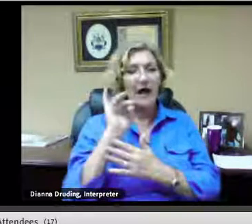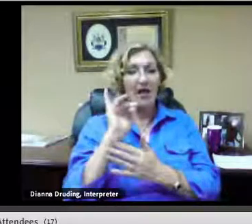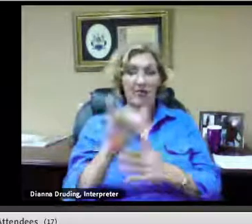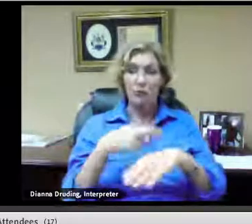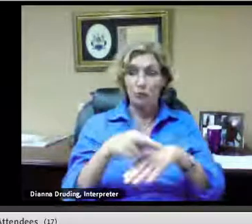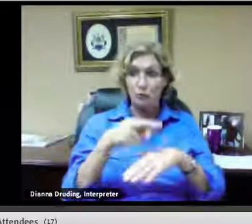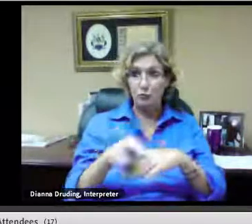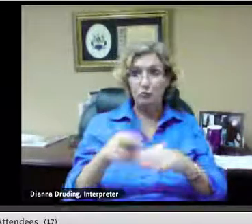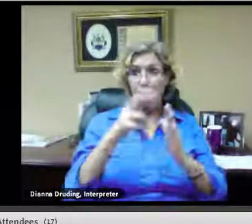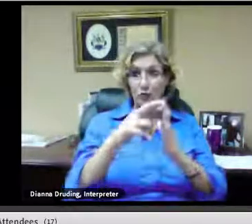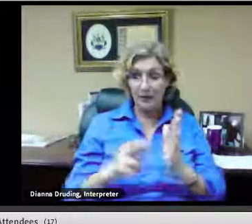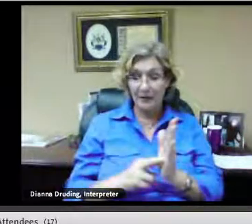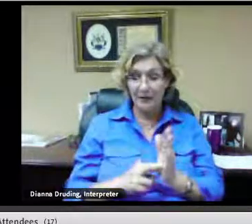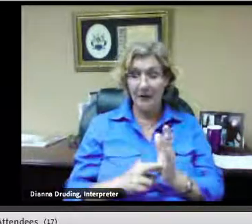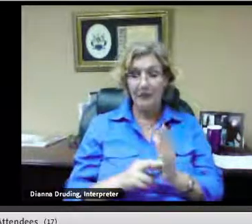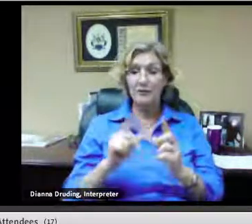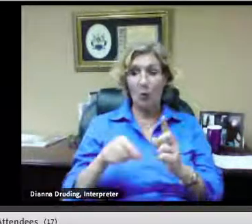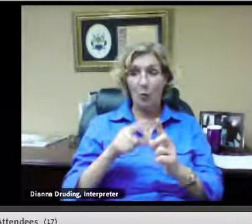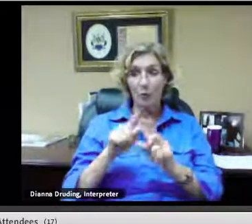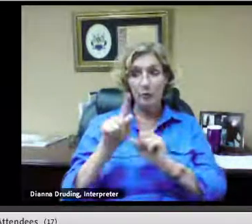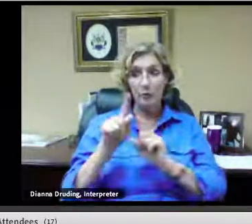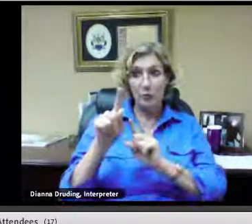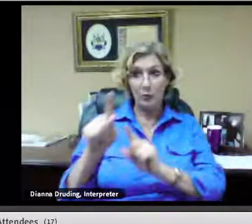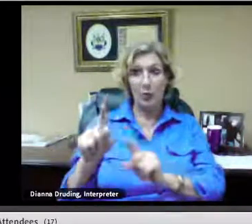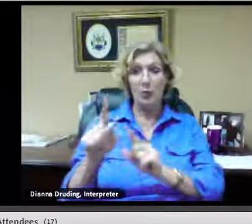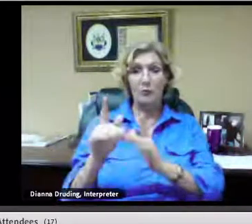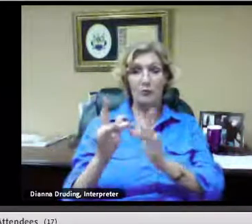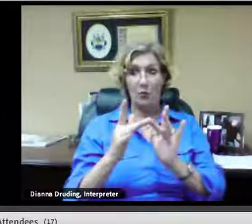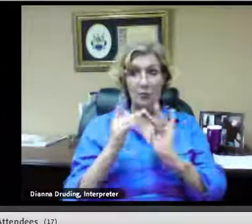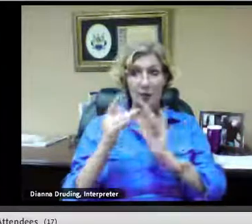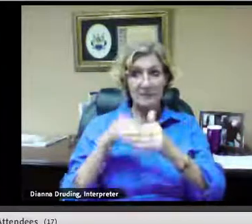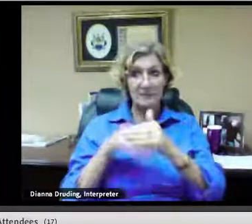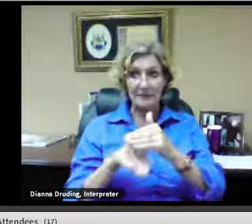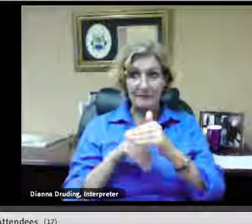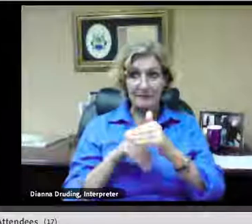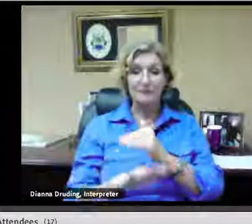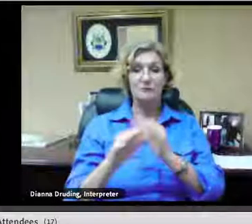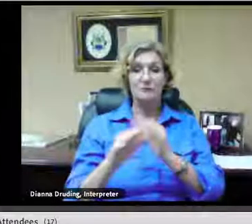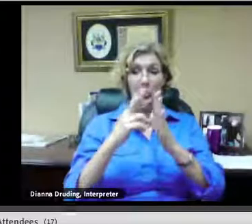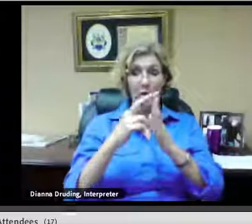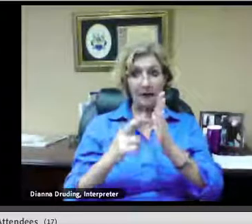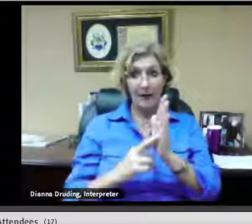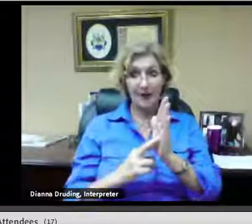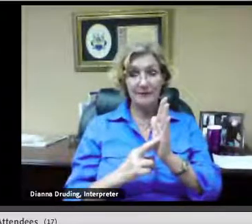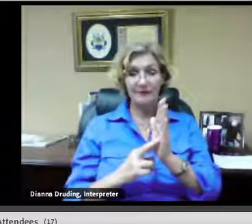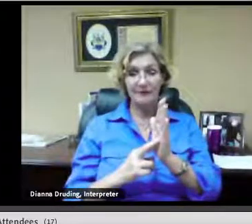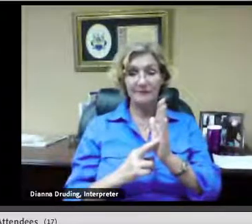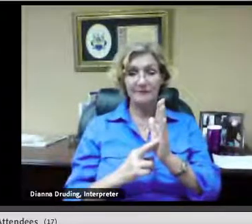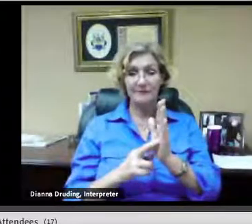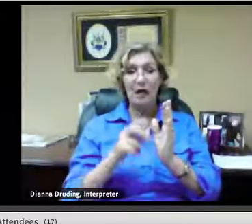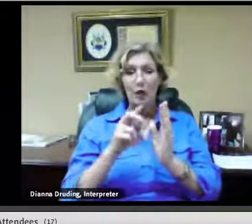you get these really detailed screens about how exactly to design this.